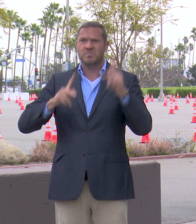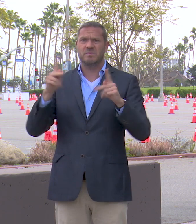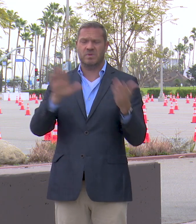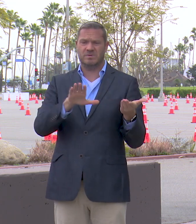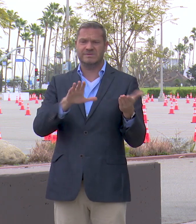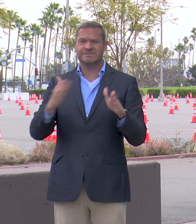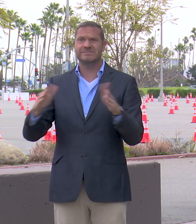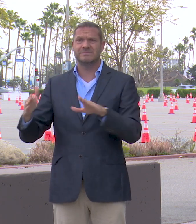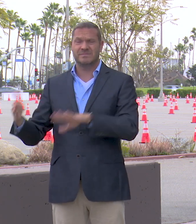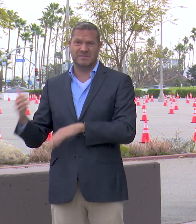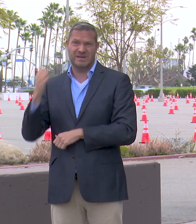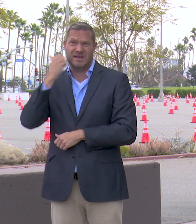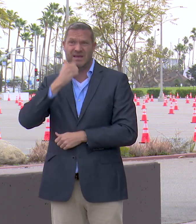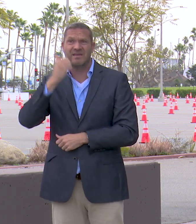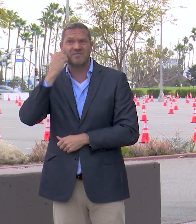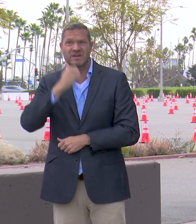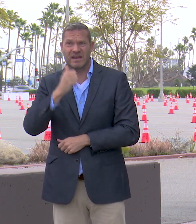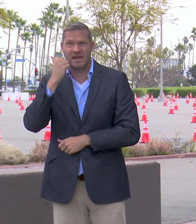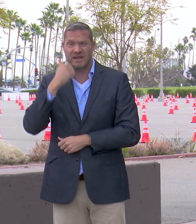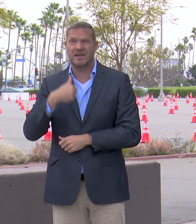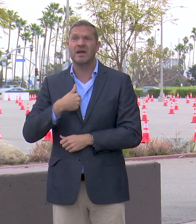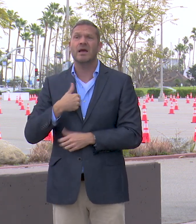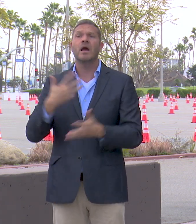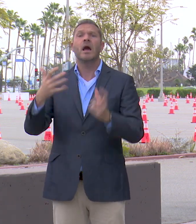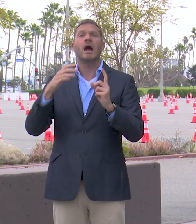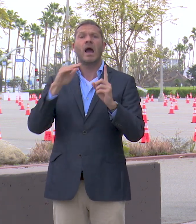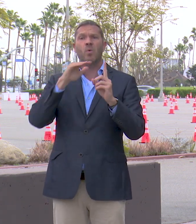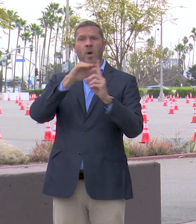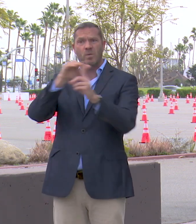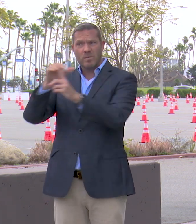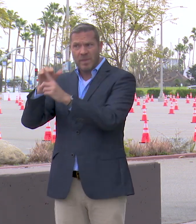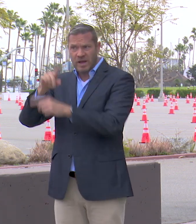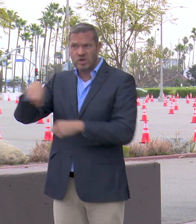And I just want to remind people that having an underlying health condition puts you at